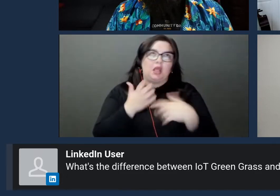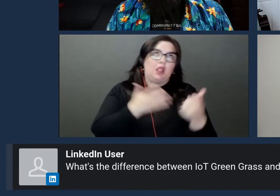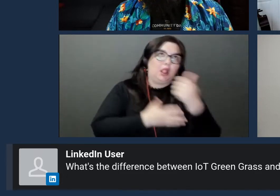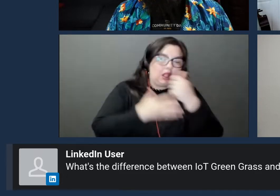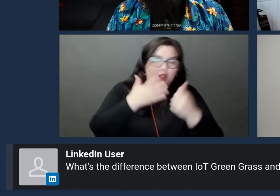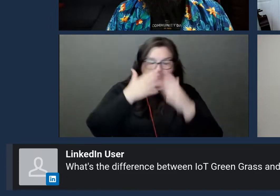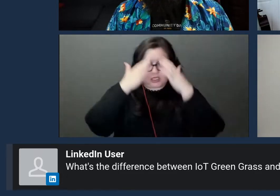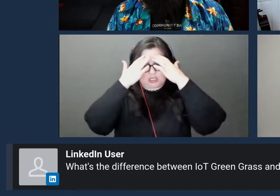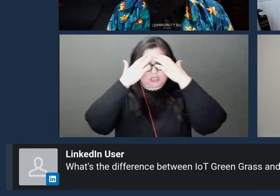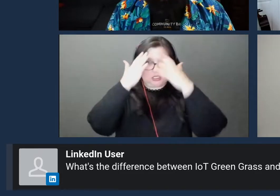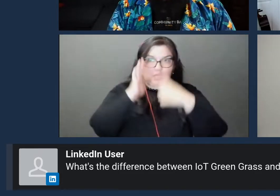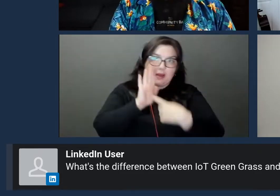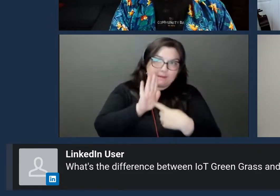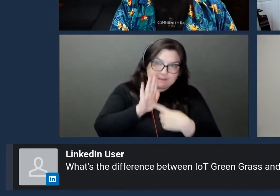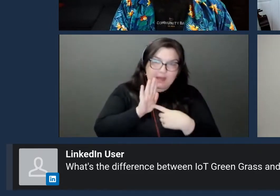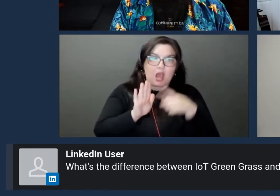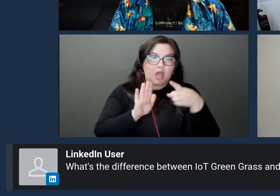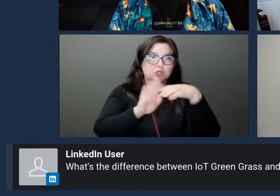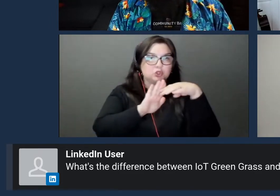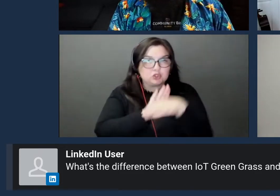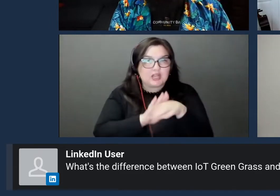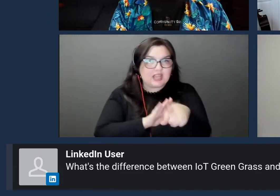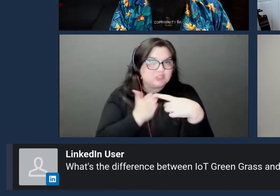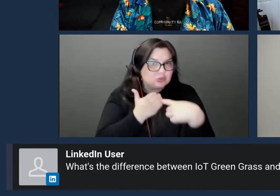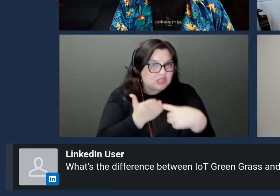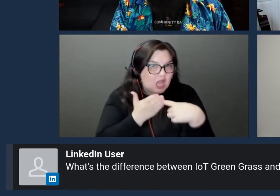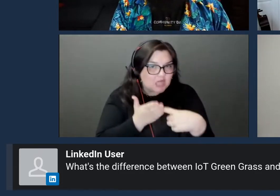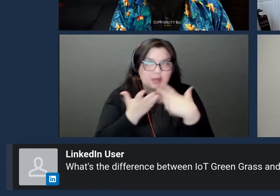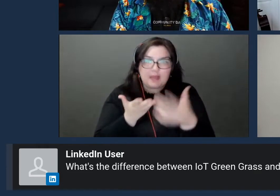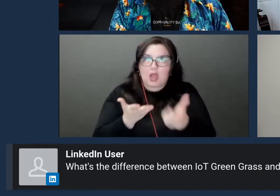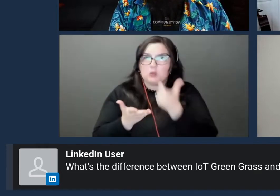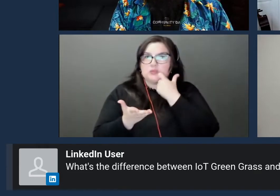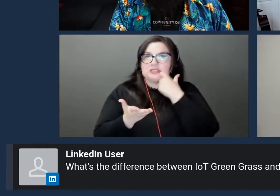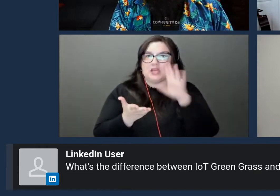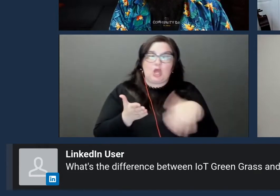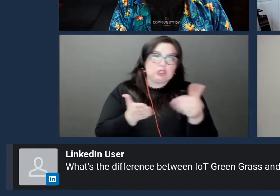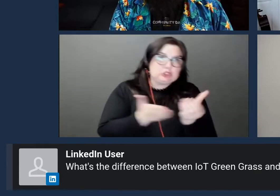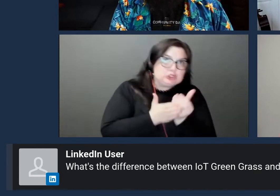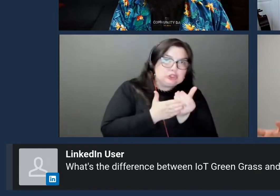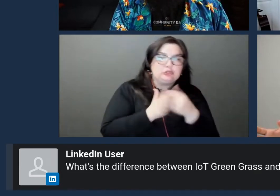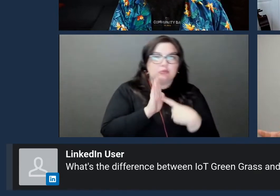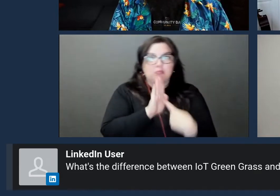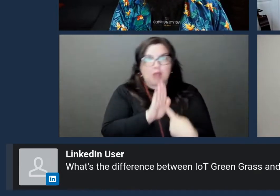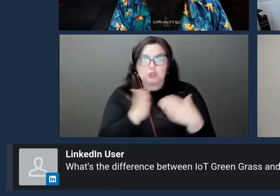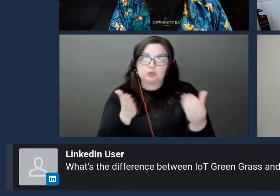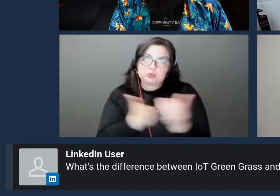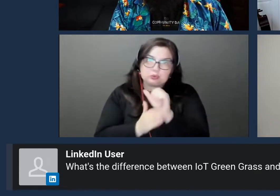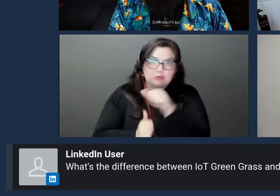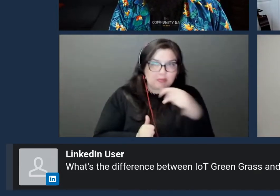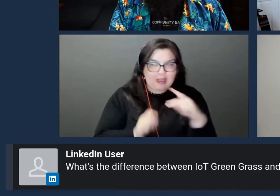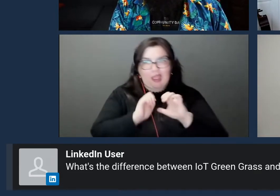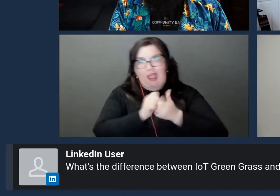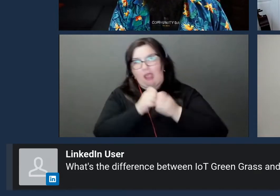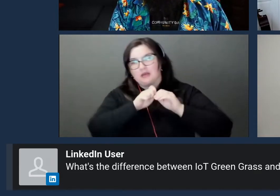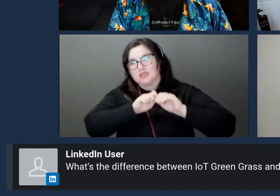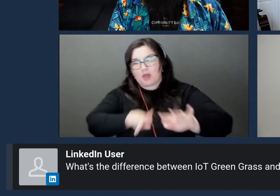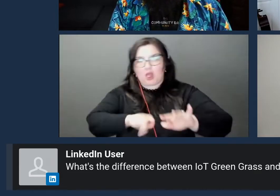You know, the model drift use case you talked about, Shashank, earlier, like if you have new models and new applications, so how do you seamlessly deploy this on a periodic basis?